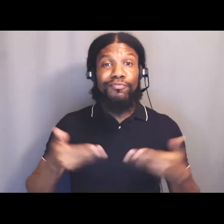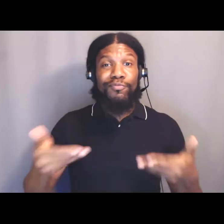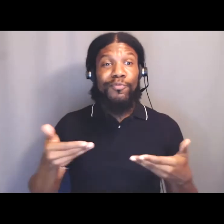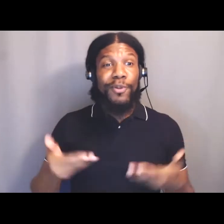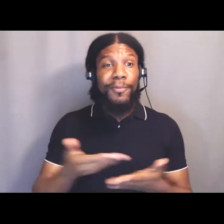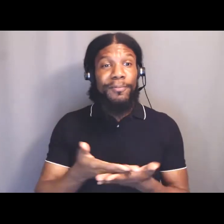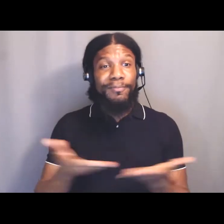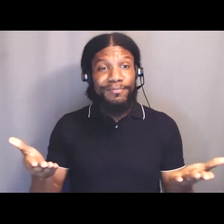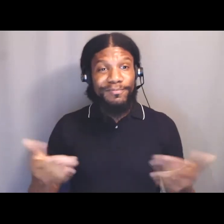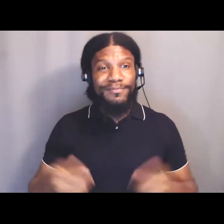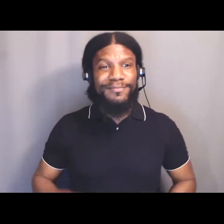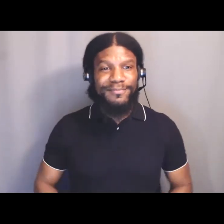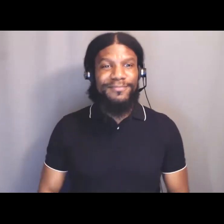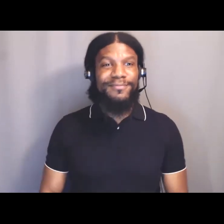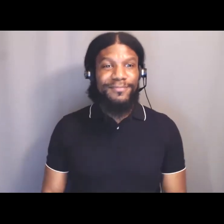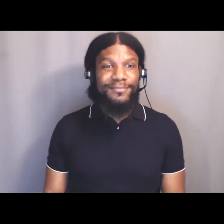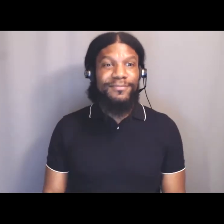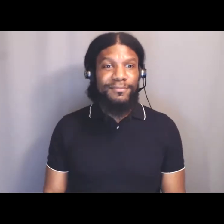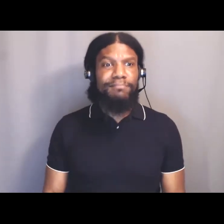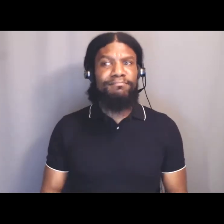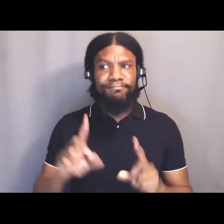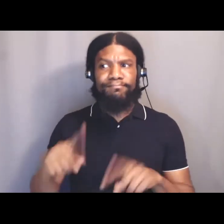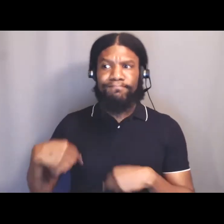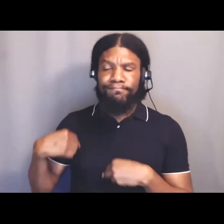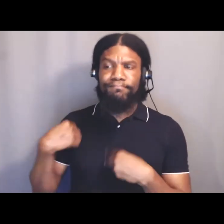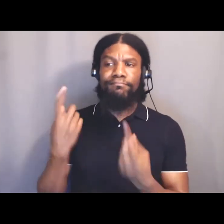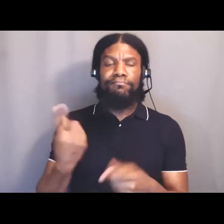And so we have been talking about visioning.